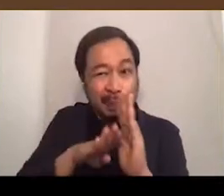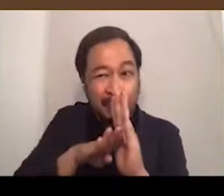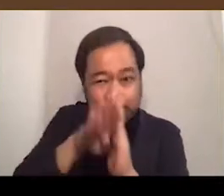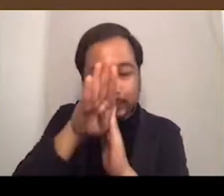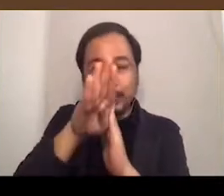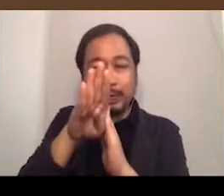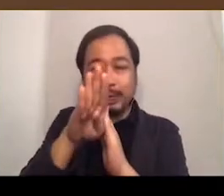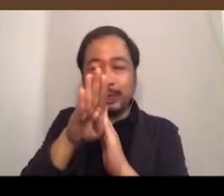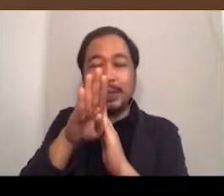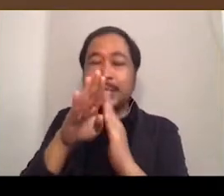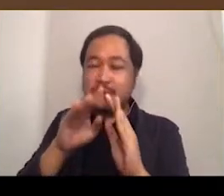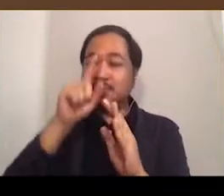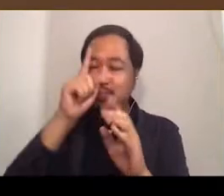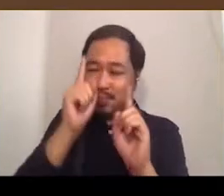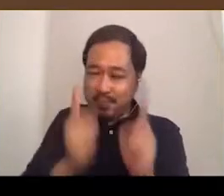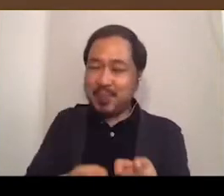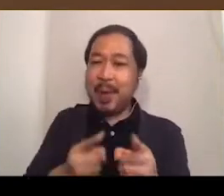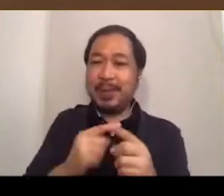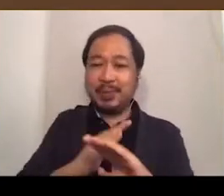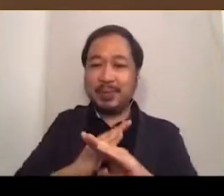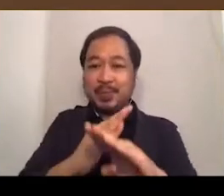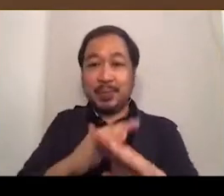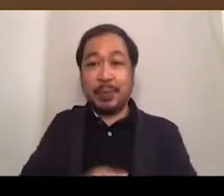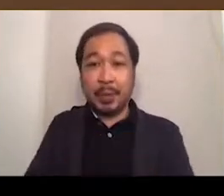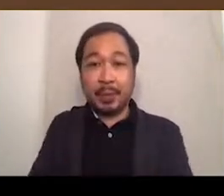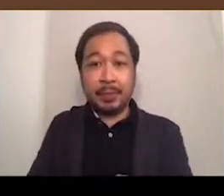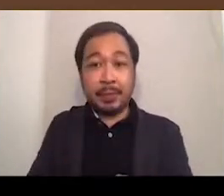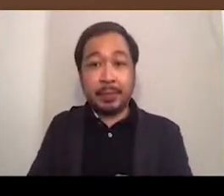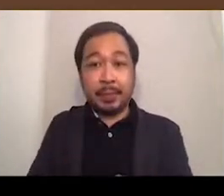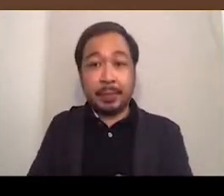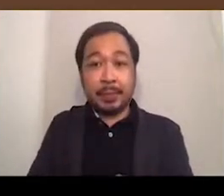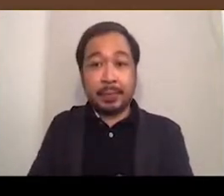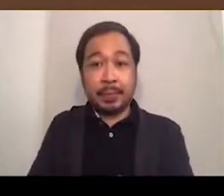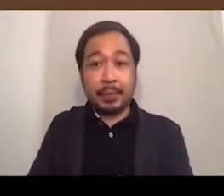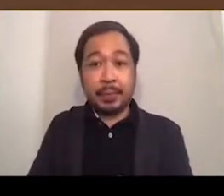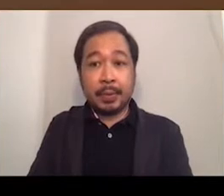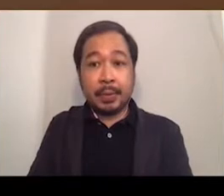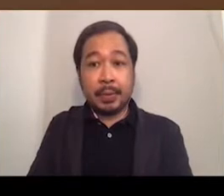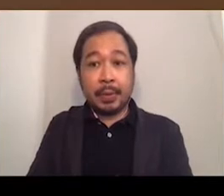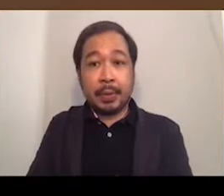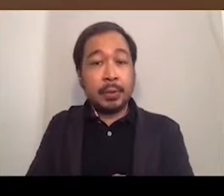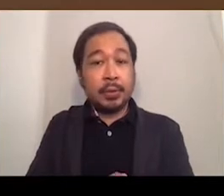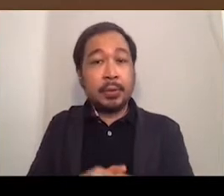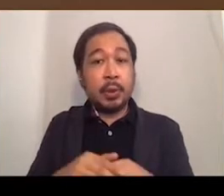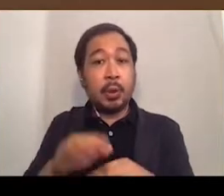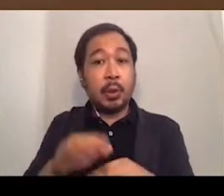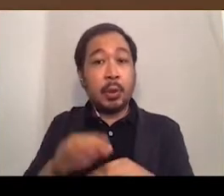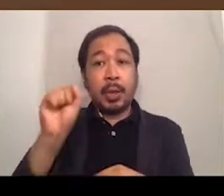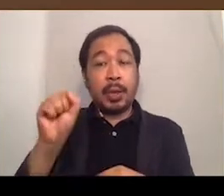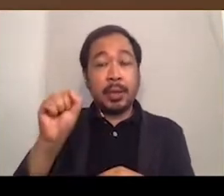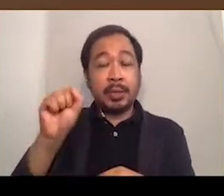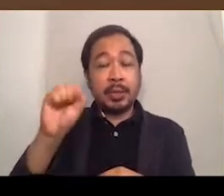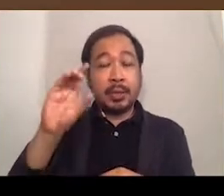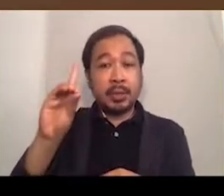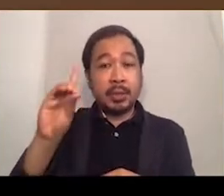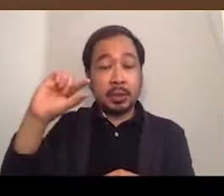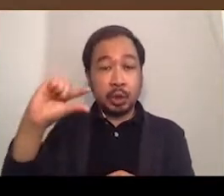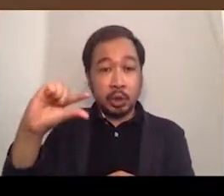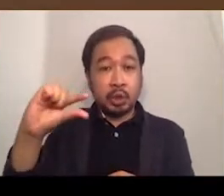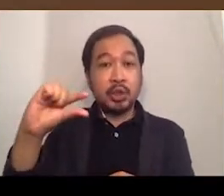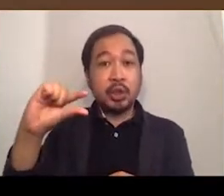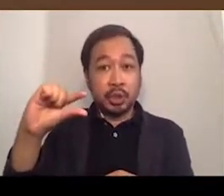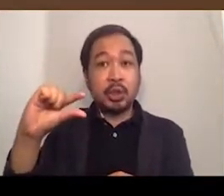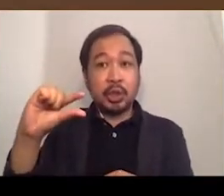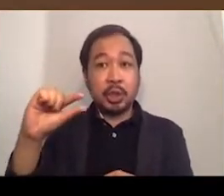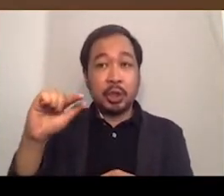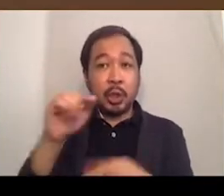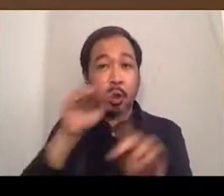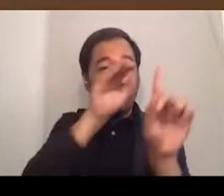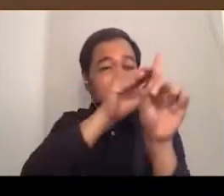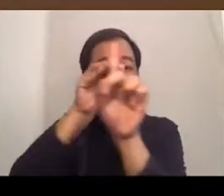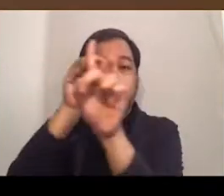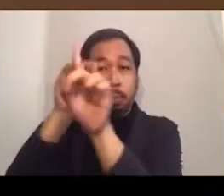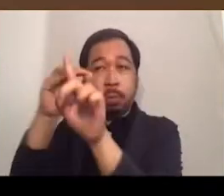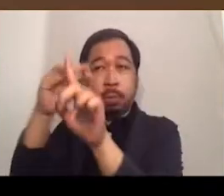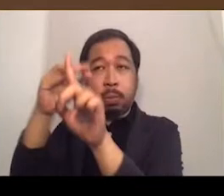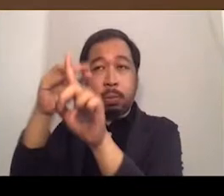SG Guterres, also called on the government to protect the rights and interests of the persons with disabilities